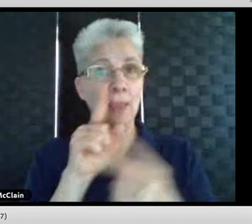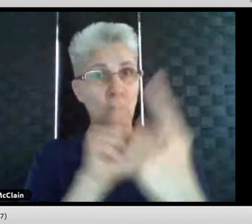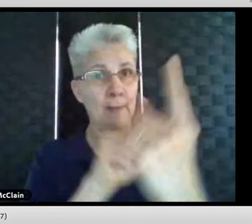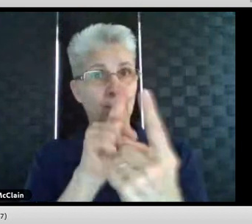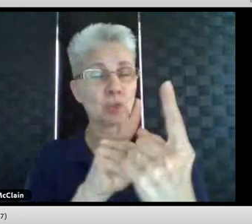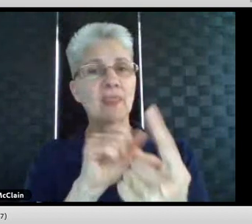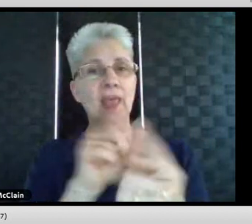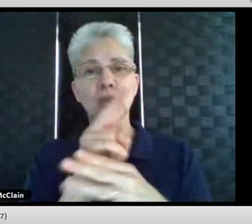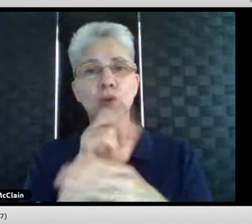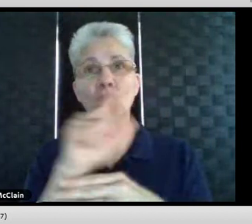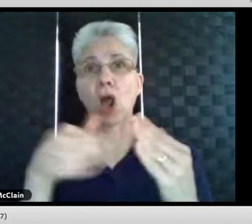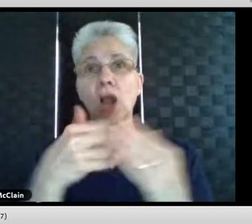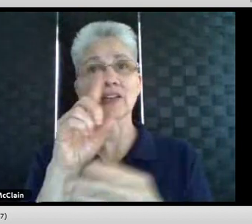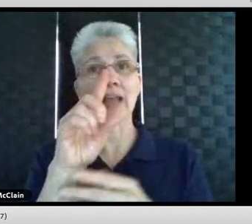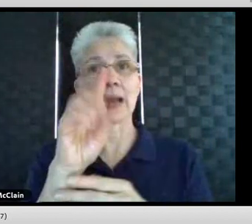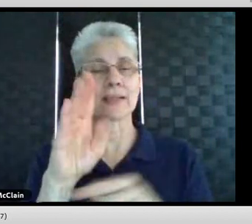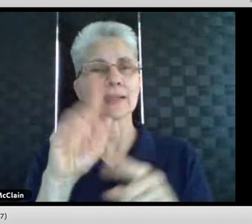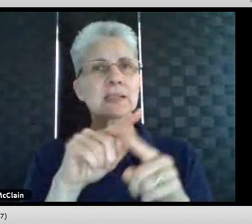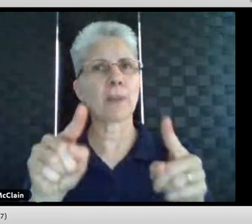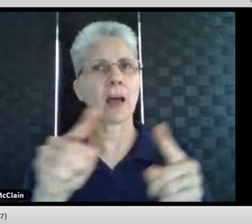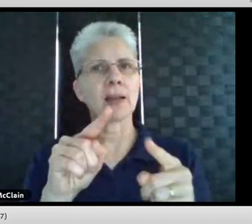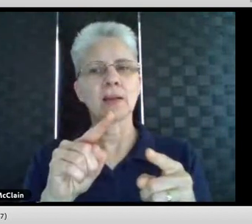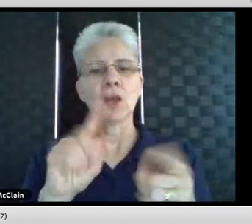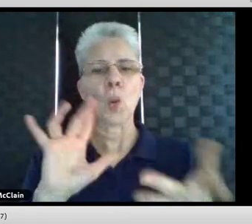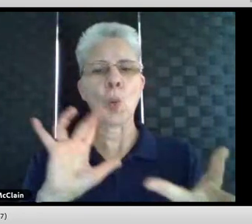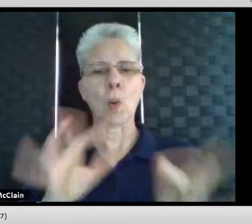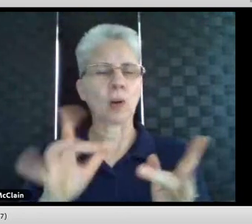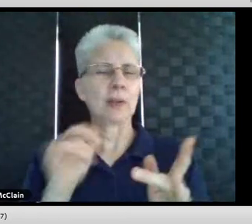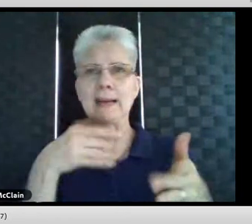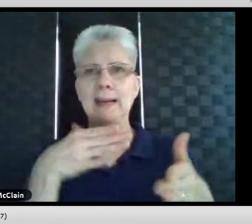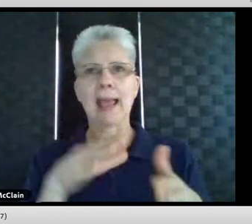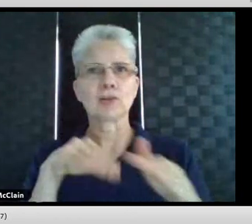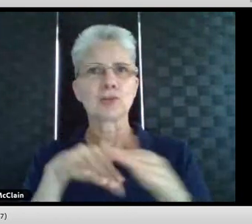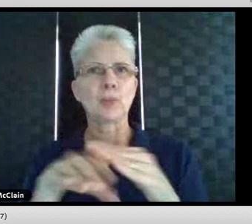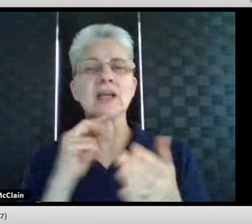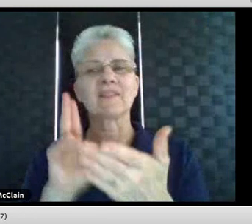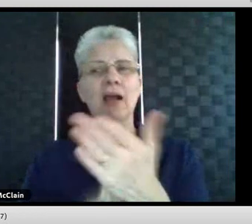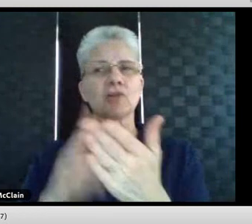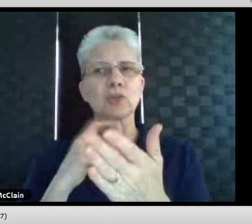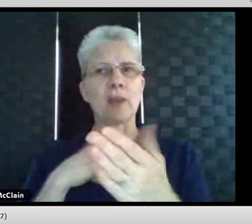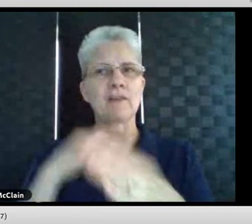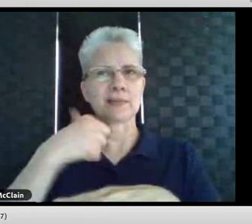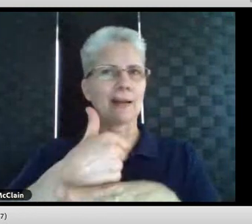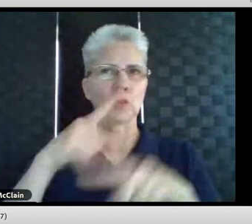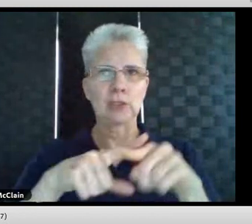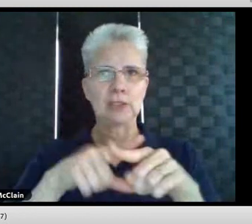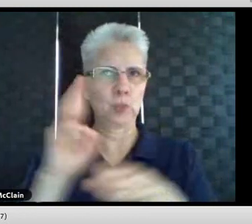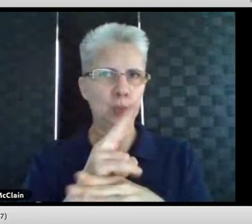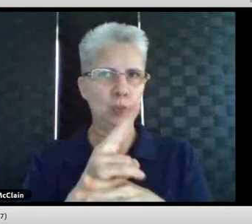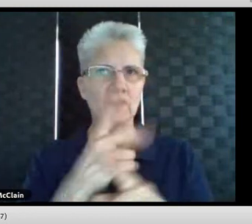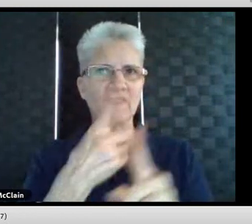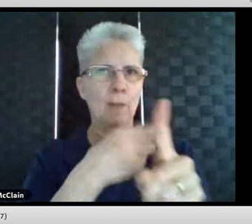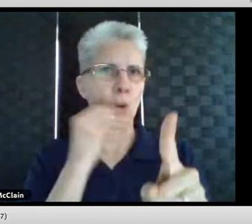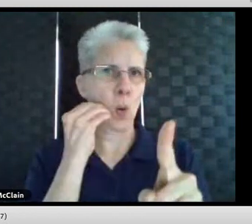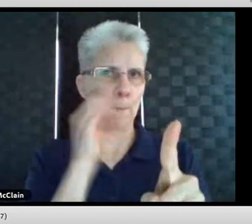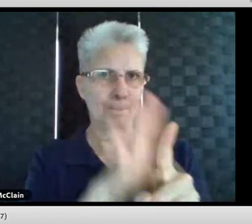they could use all our databases, but remotely they were not allowed to because of the contracts that we had set up. Think about, you know, where they are.